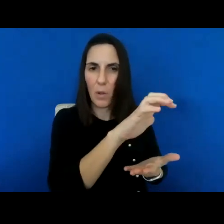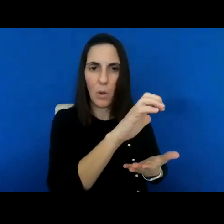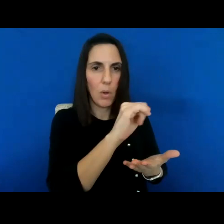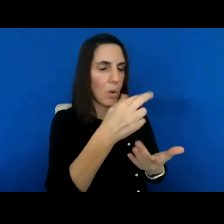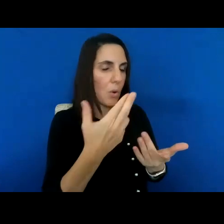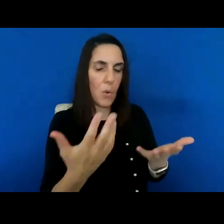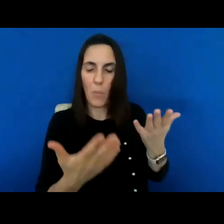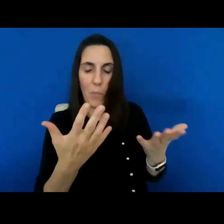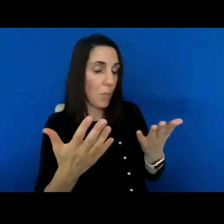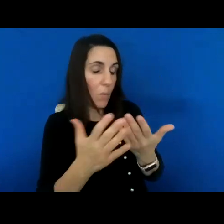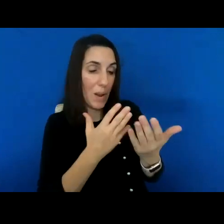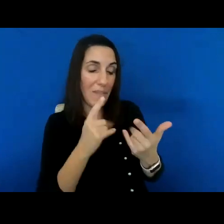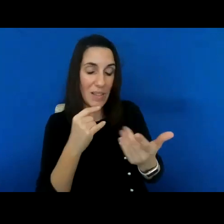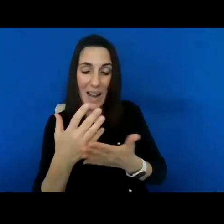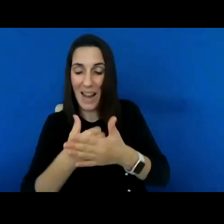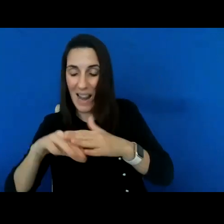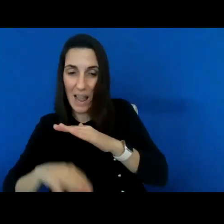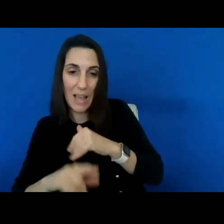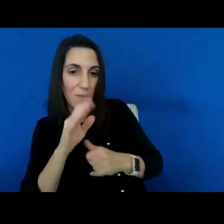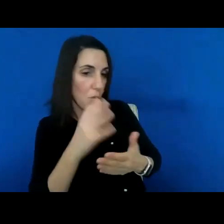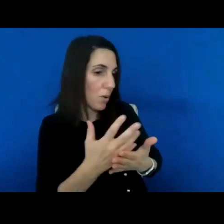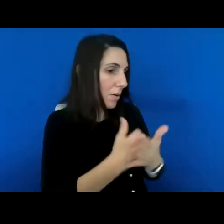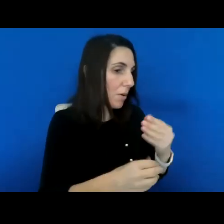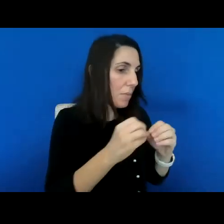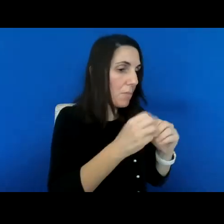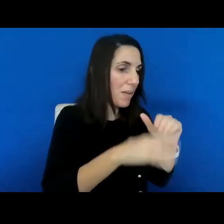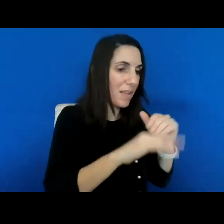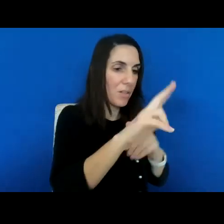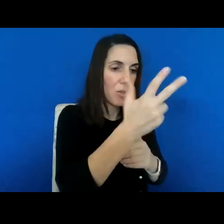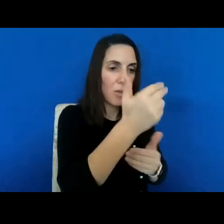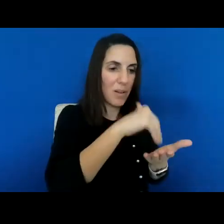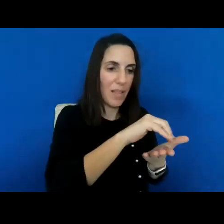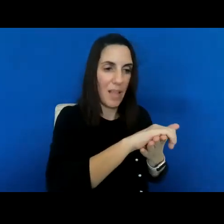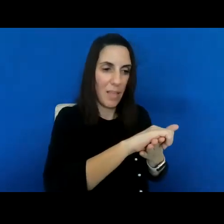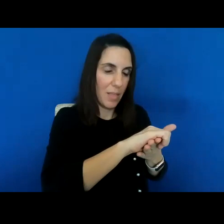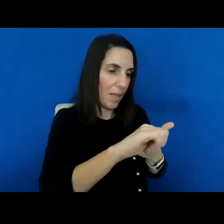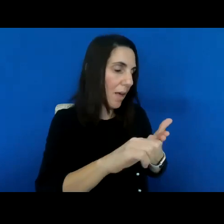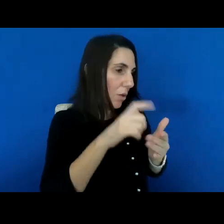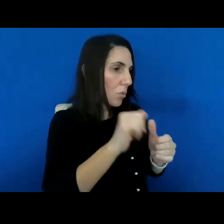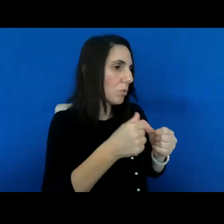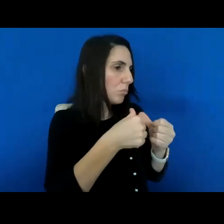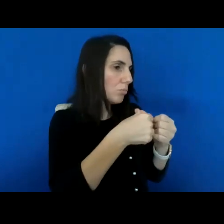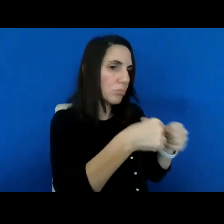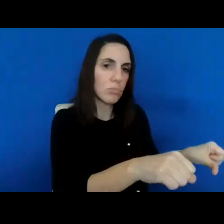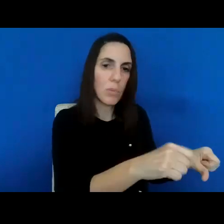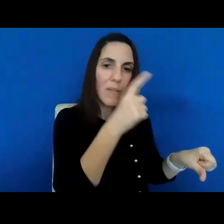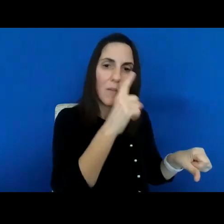is less. 11:39:45 So if you make 13,000 or more, you can actually contribute to a separate bucket called able to work